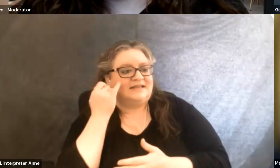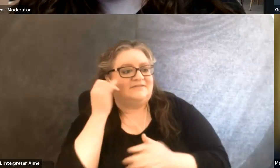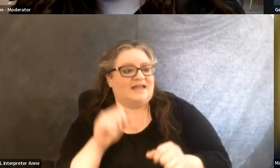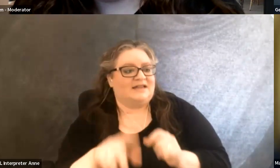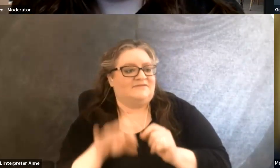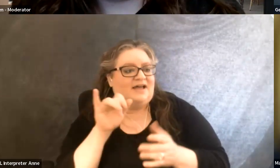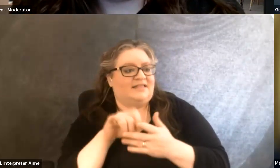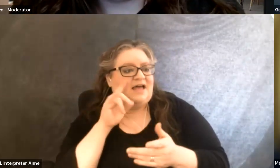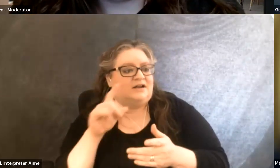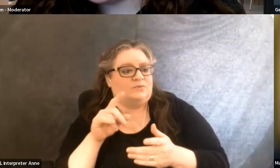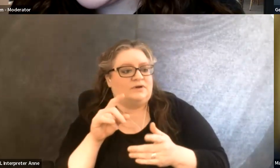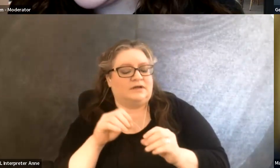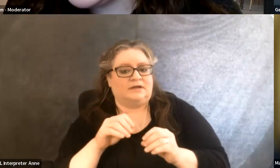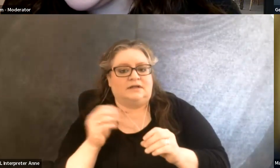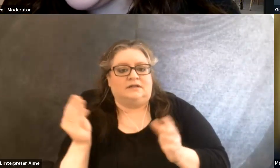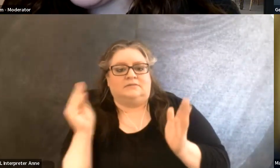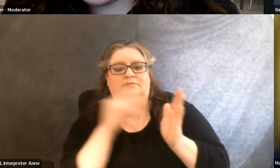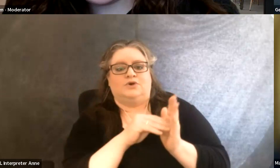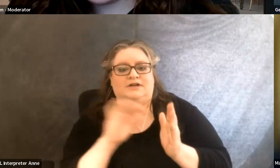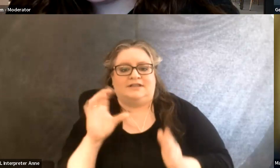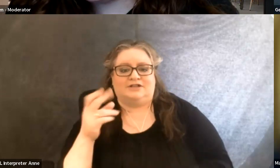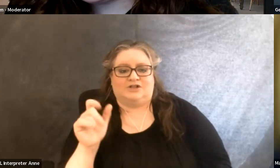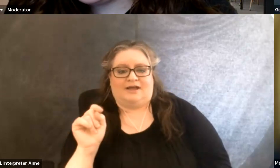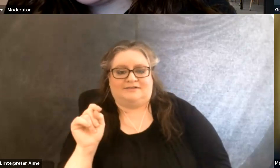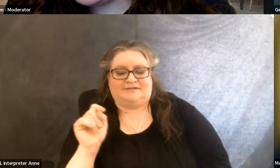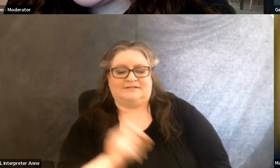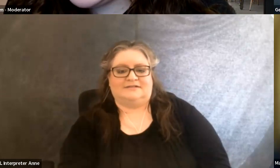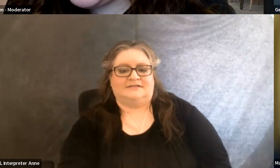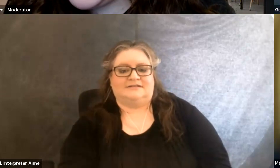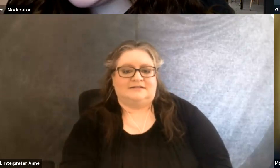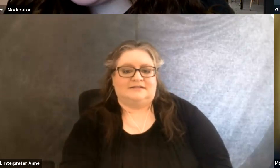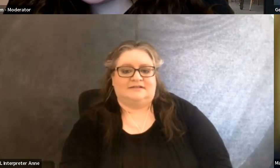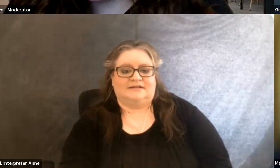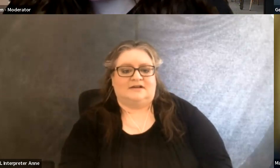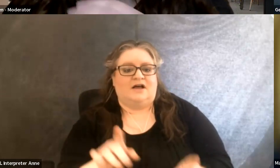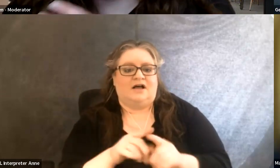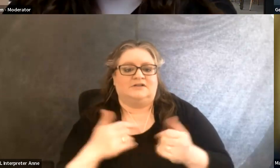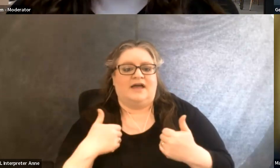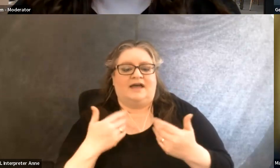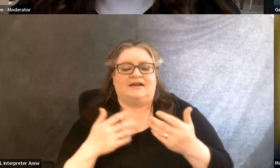so I can send those in the chat. But, in the meantime, we also have a follow-up question about,